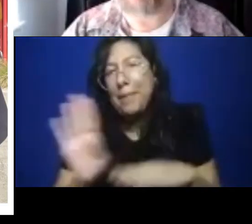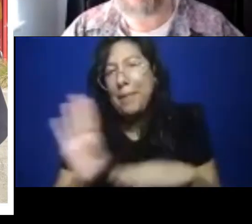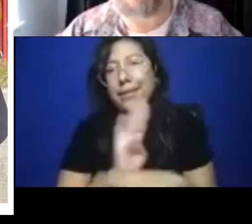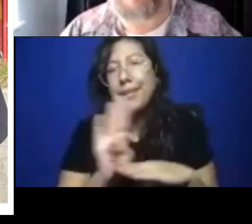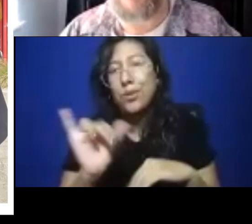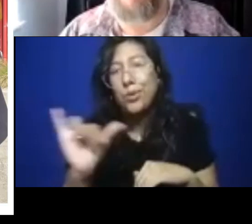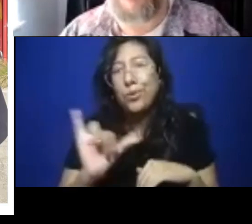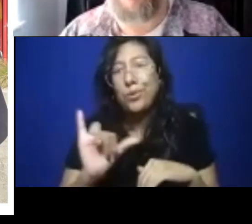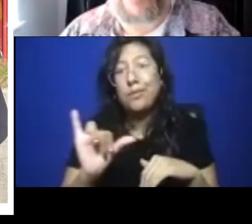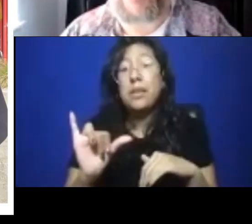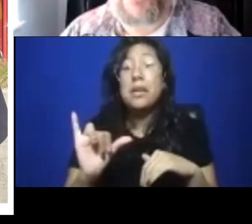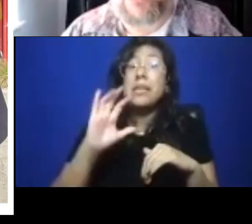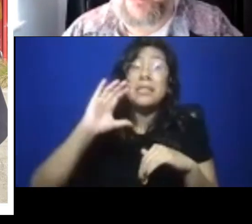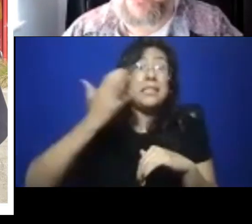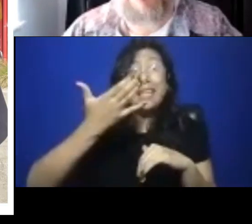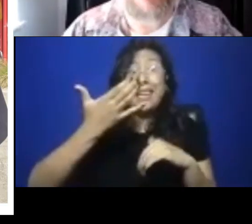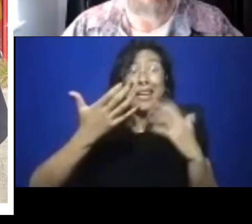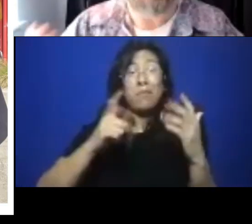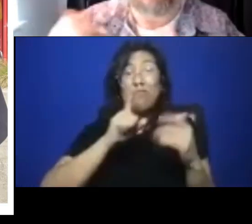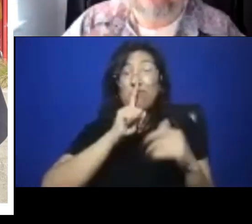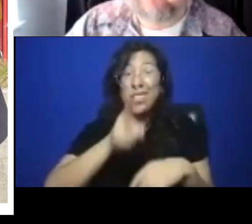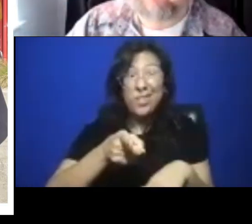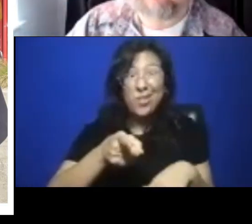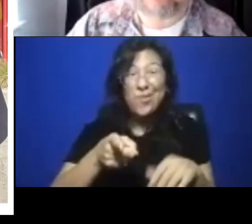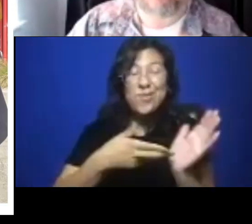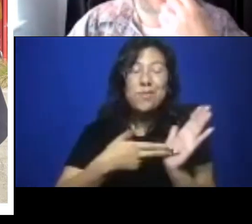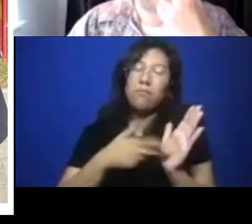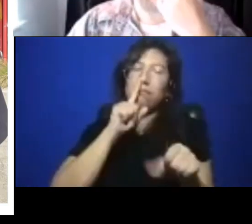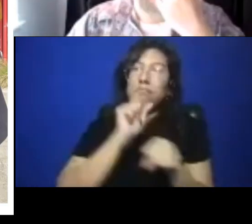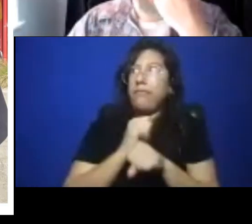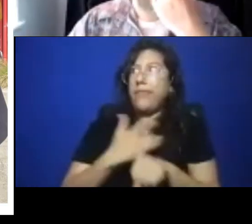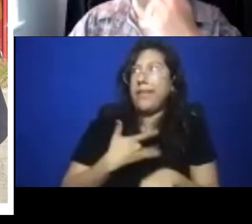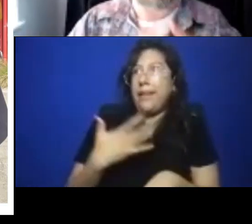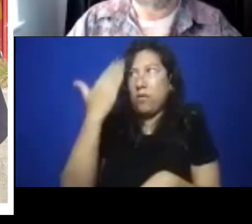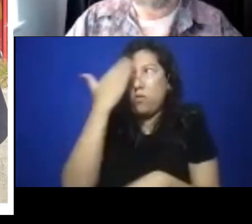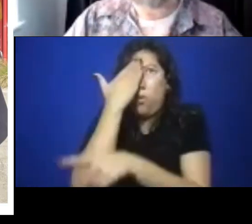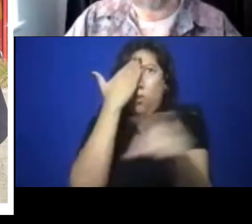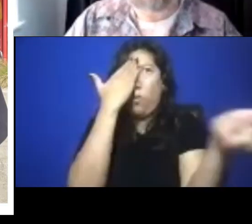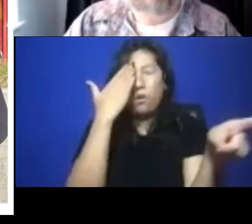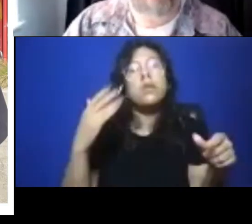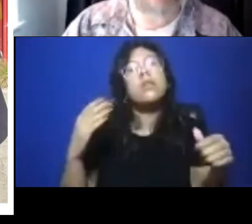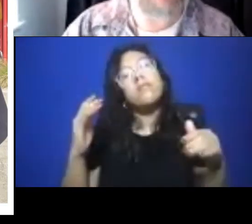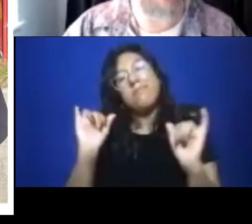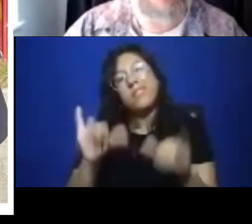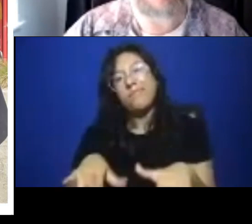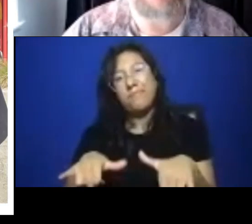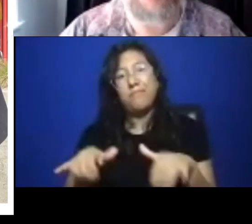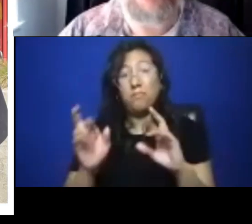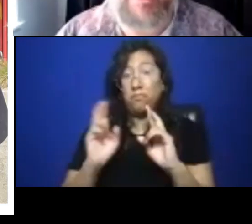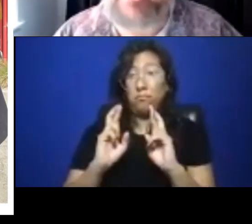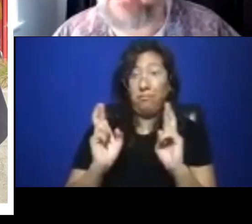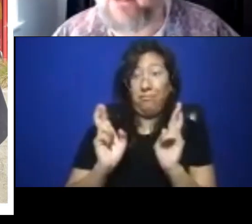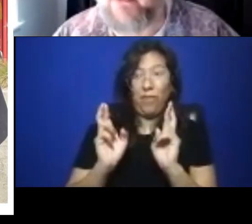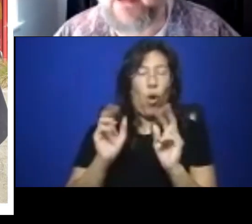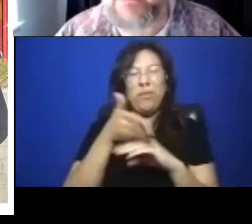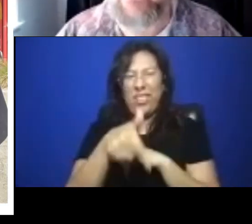Even though that might not be really true, that's what it feels like to a lot of folks. So many folks don't want to ask their friends